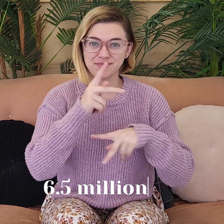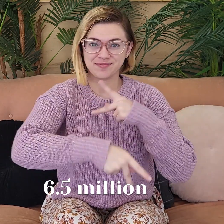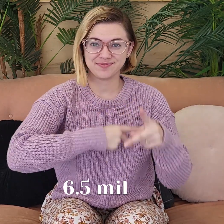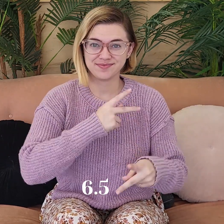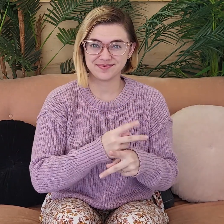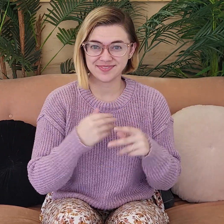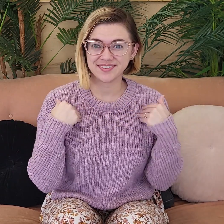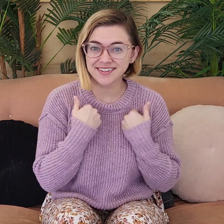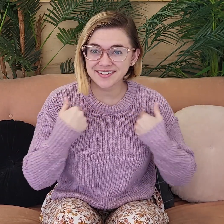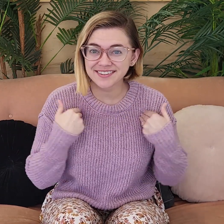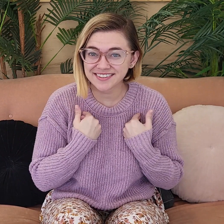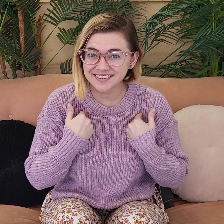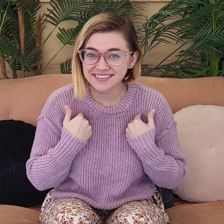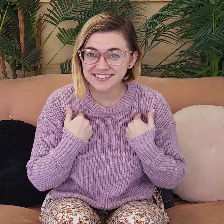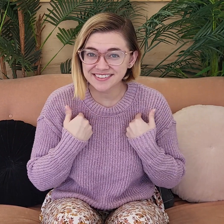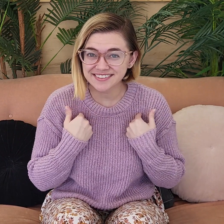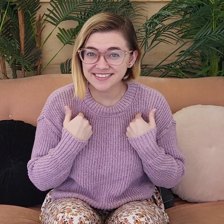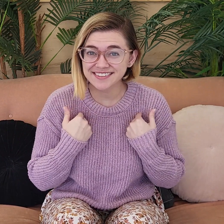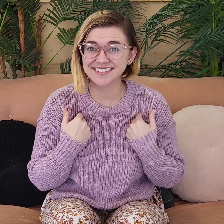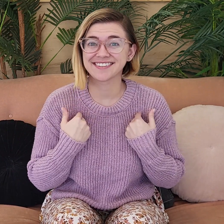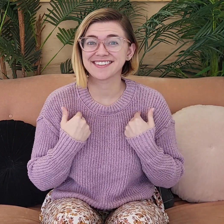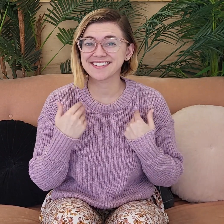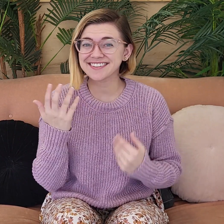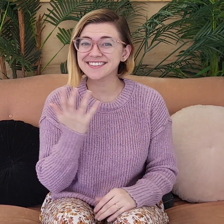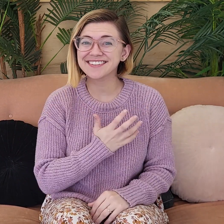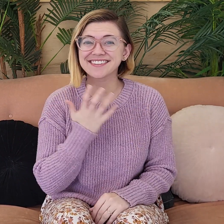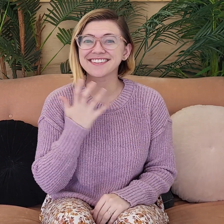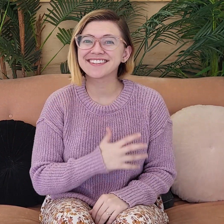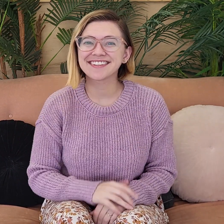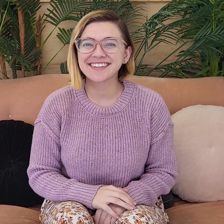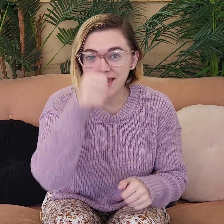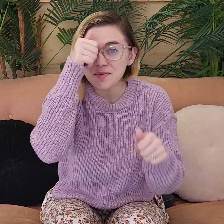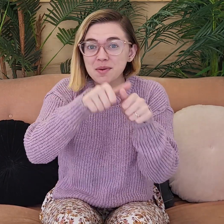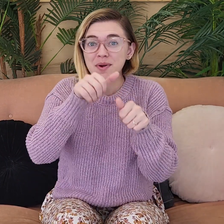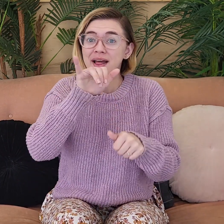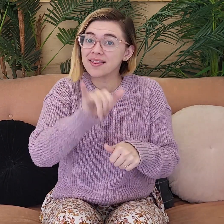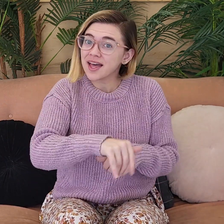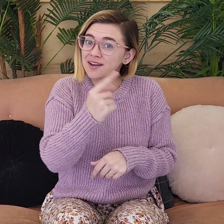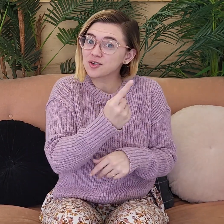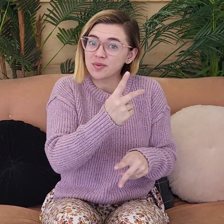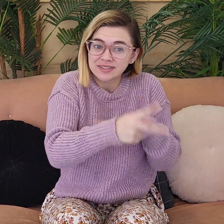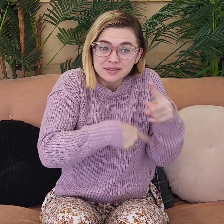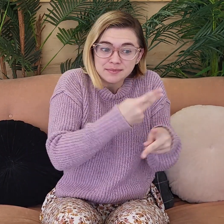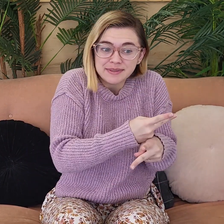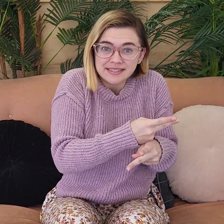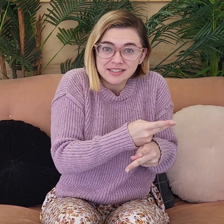different kinds of animals. That is a lot. And remember